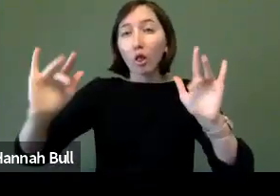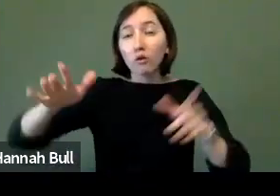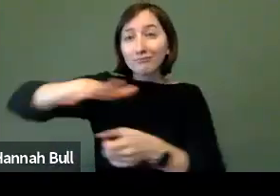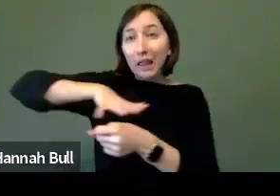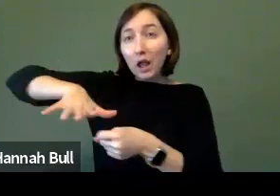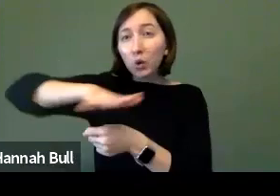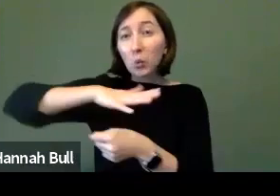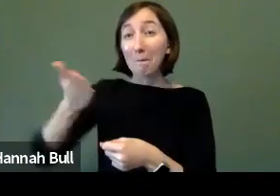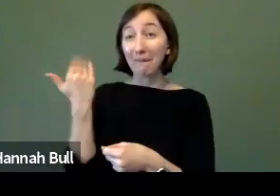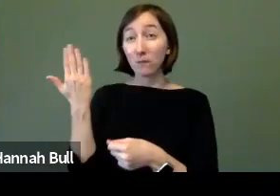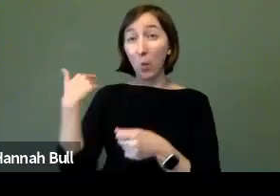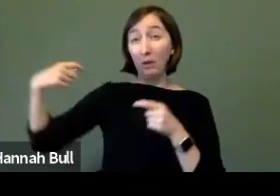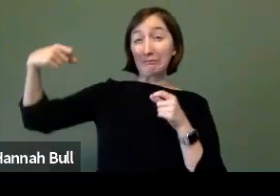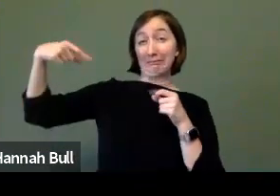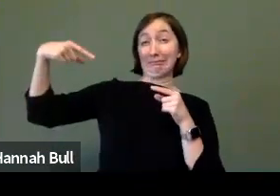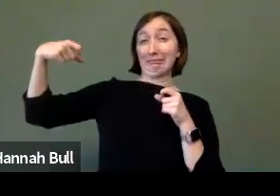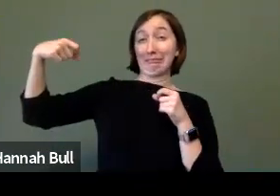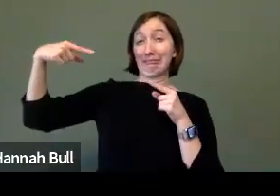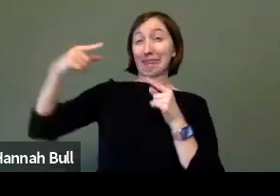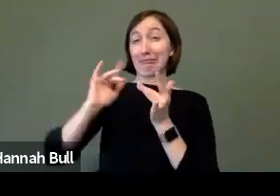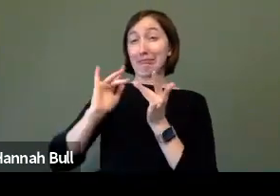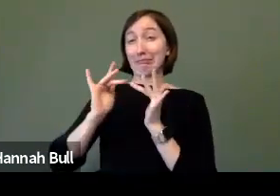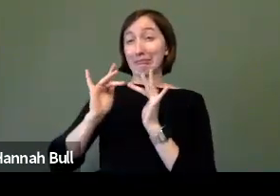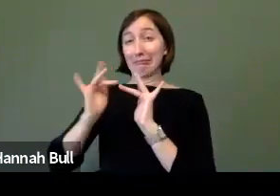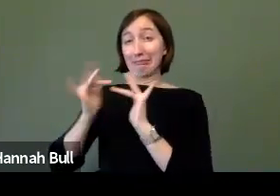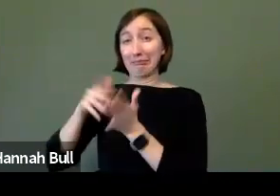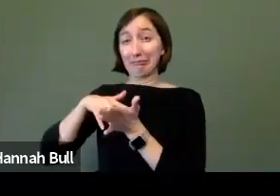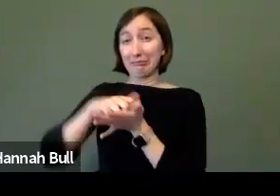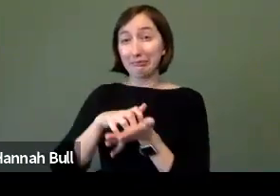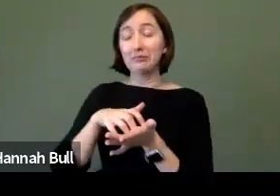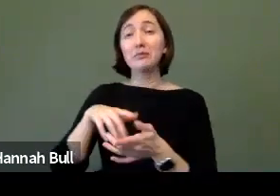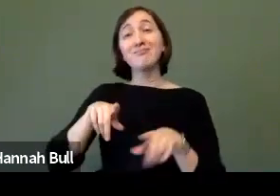but then you look at the financial impact. There's a lot of different increased costs